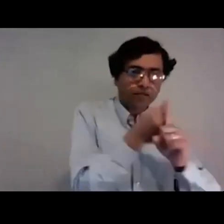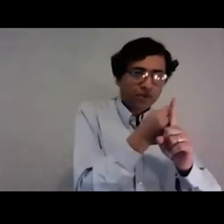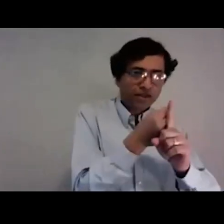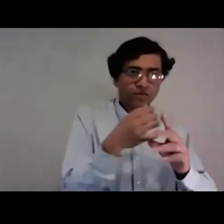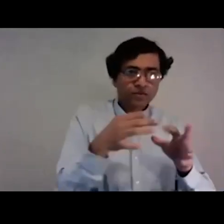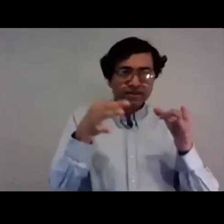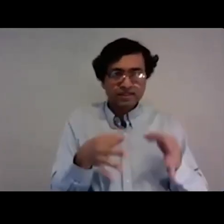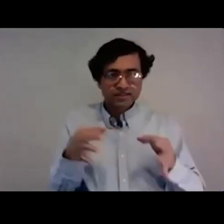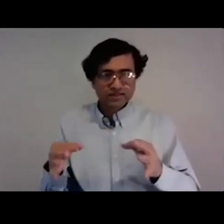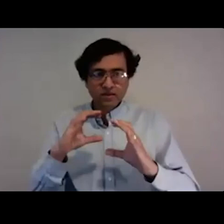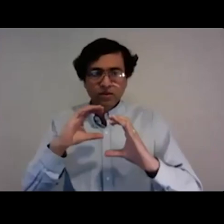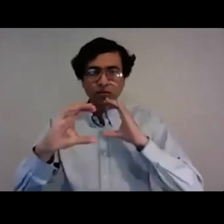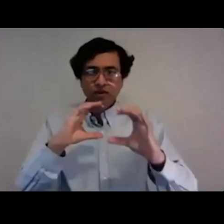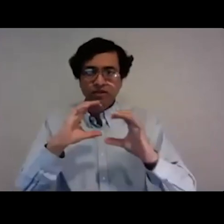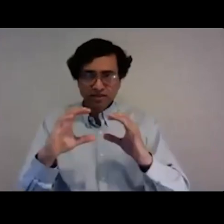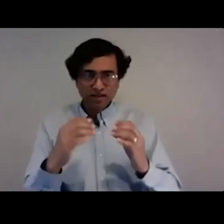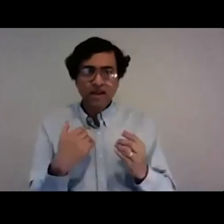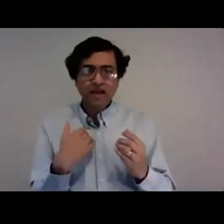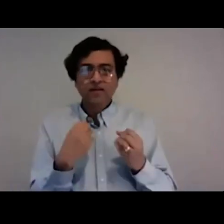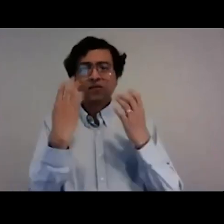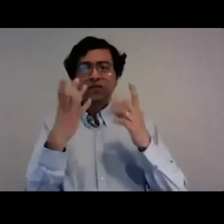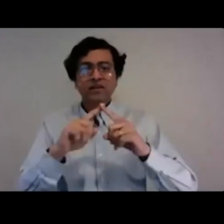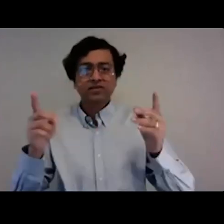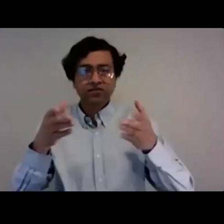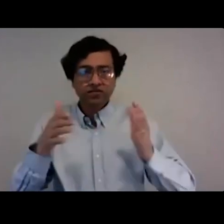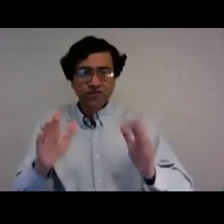This slide, we ask: How will you communicate with hearing coworkers